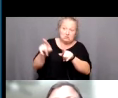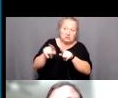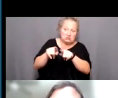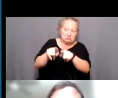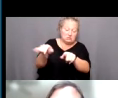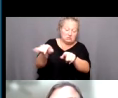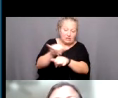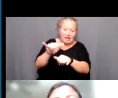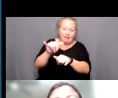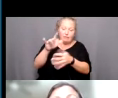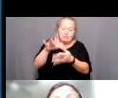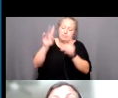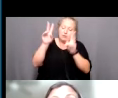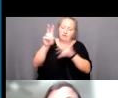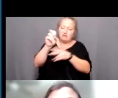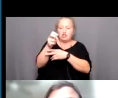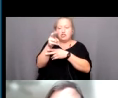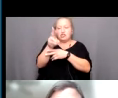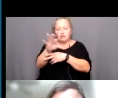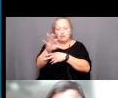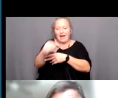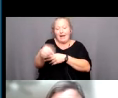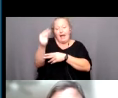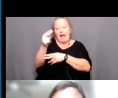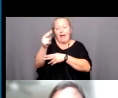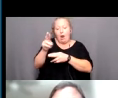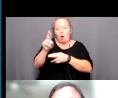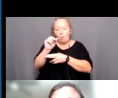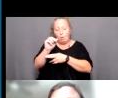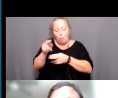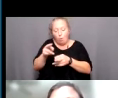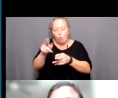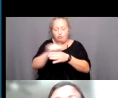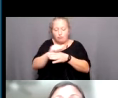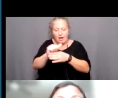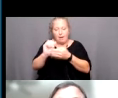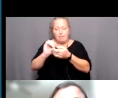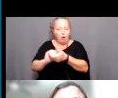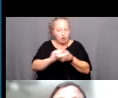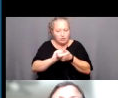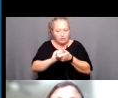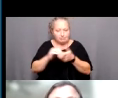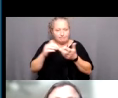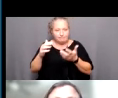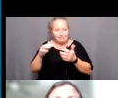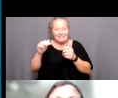very well with the spirit of CERF and highroad training